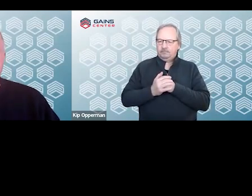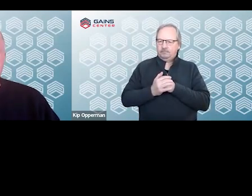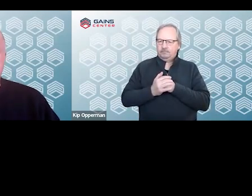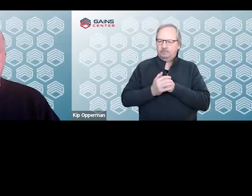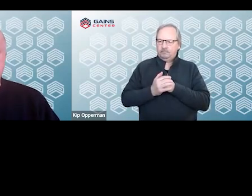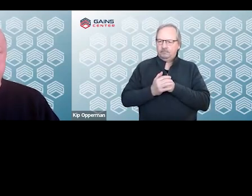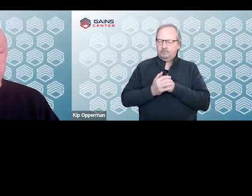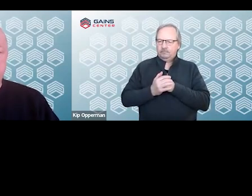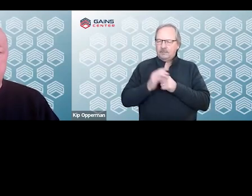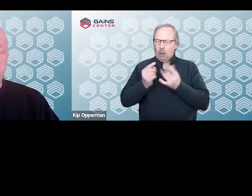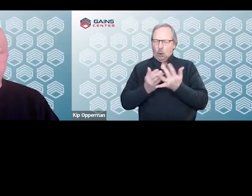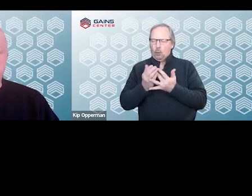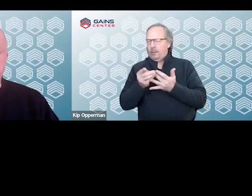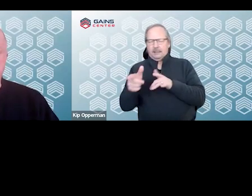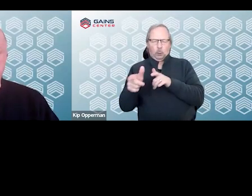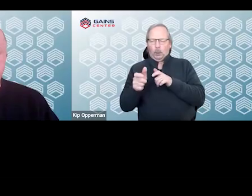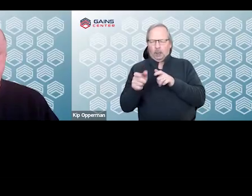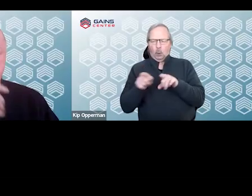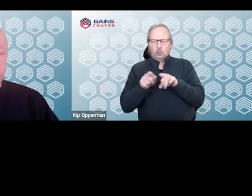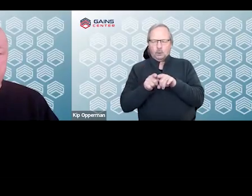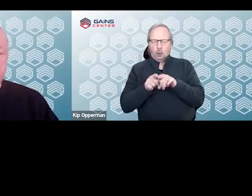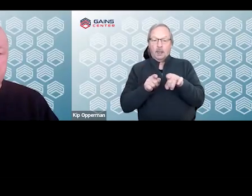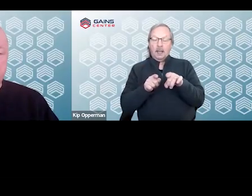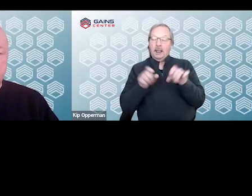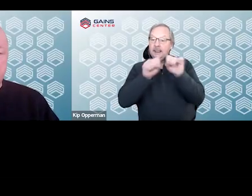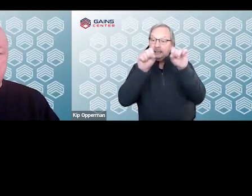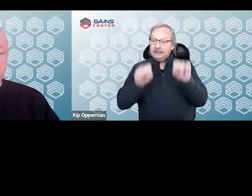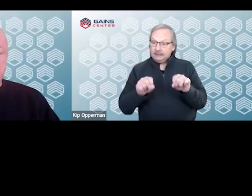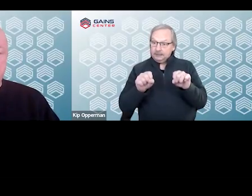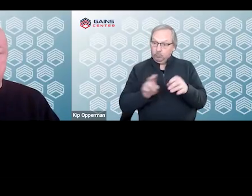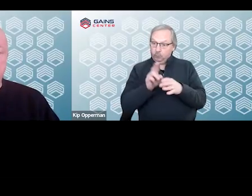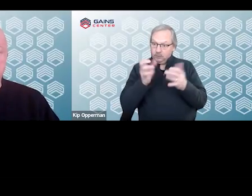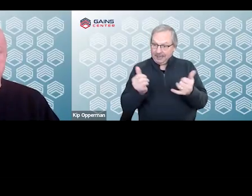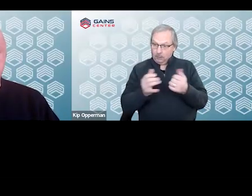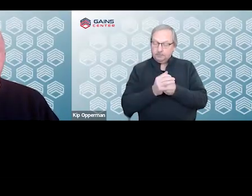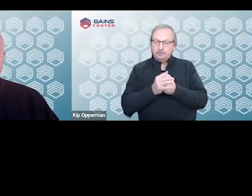And I'll go through this very quickly. In the system we use in California,